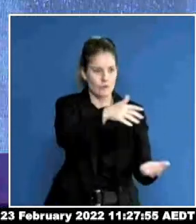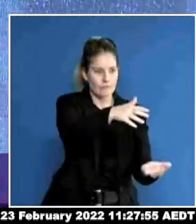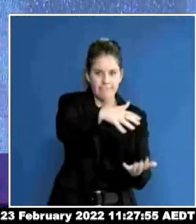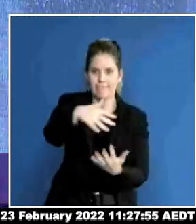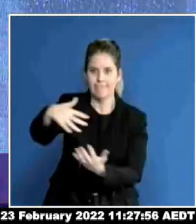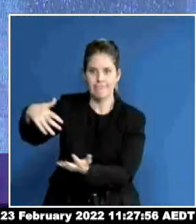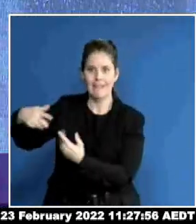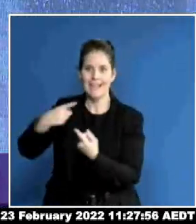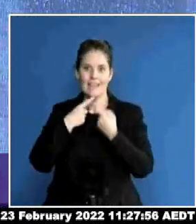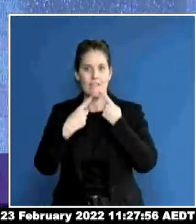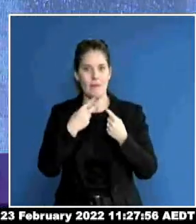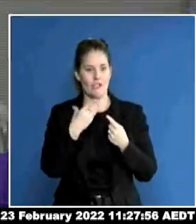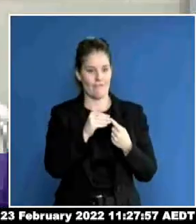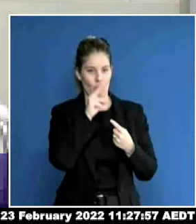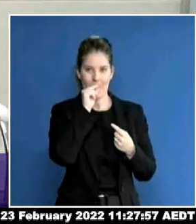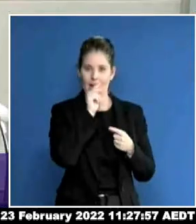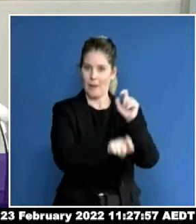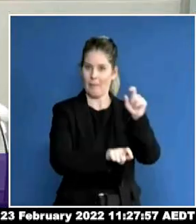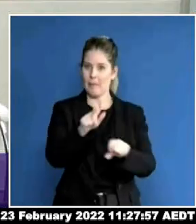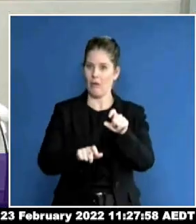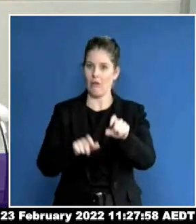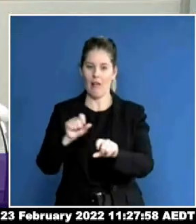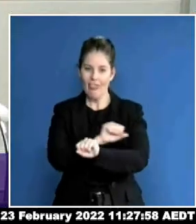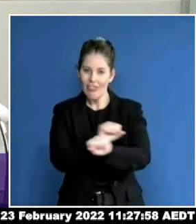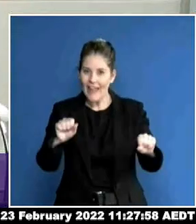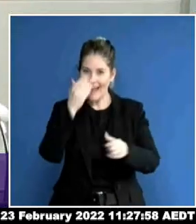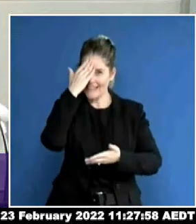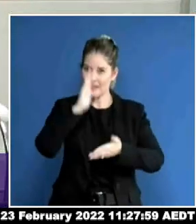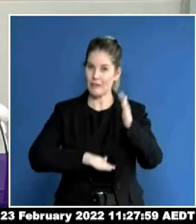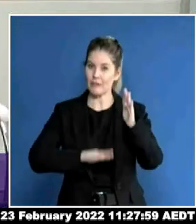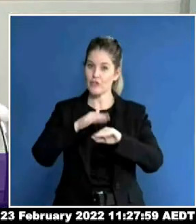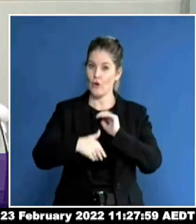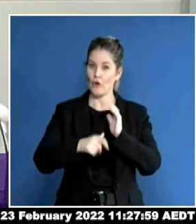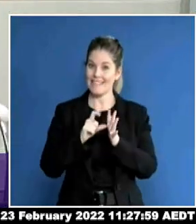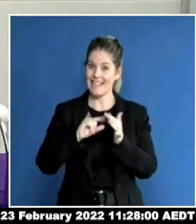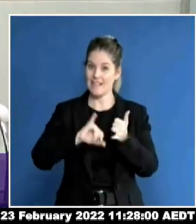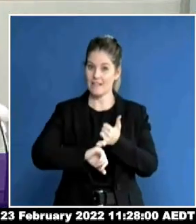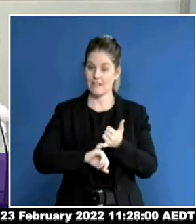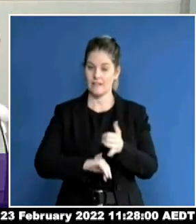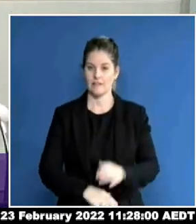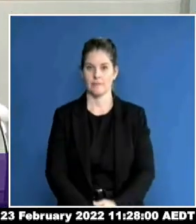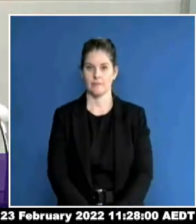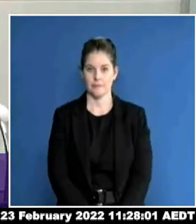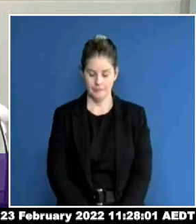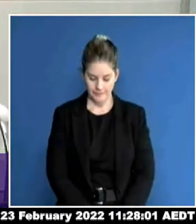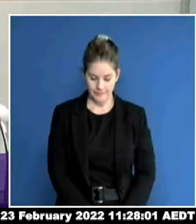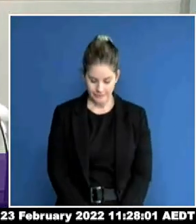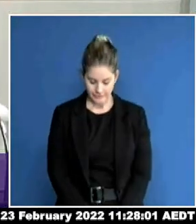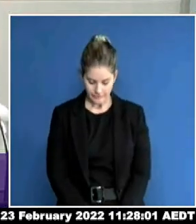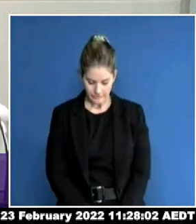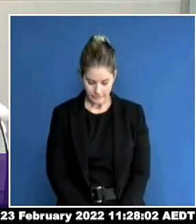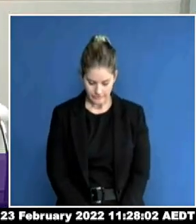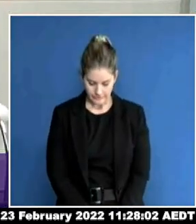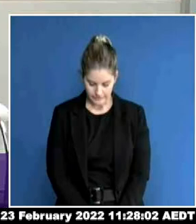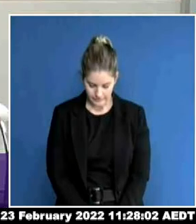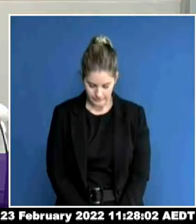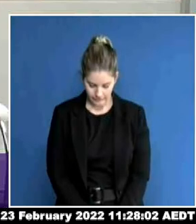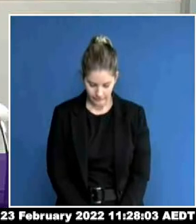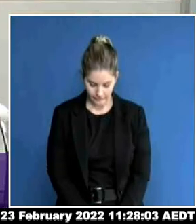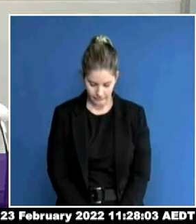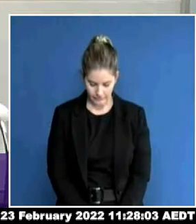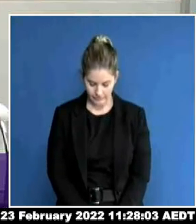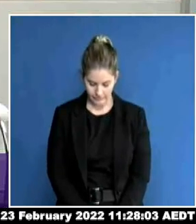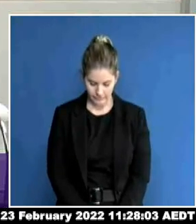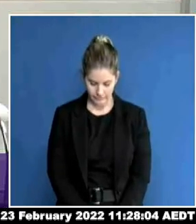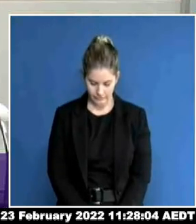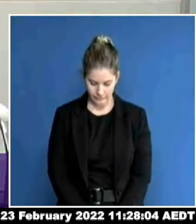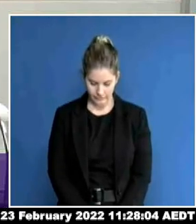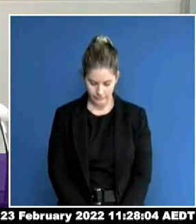Are you able to repeat that question, please, one more time?